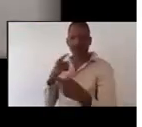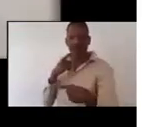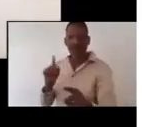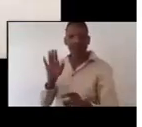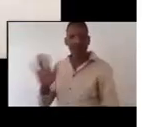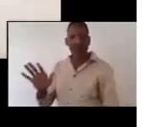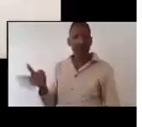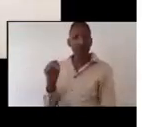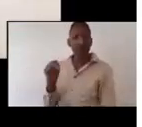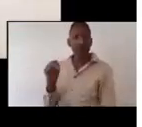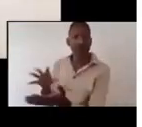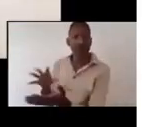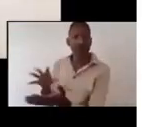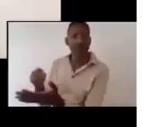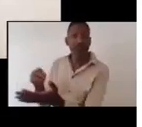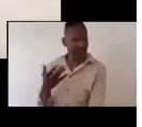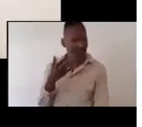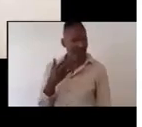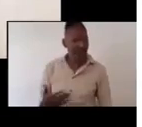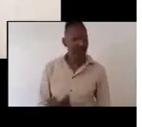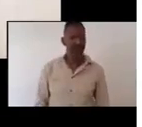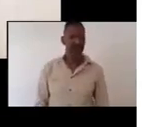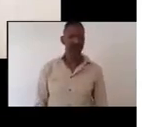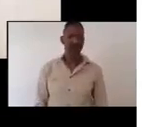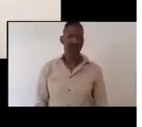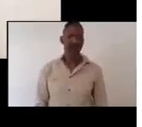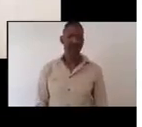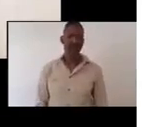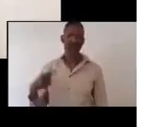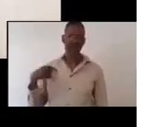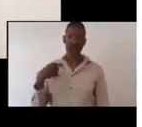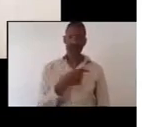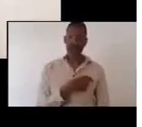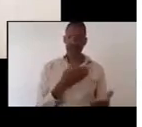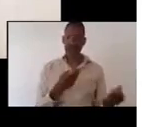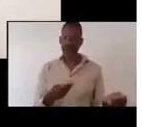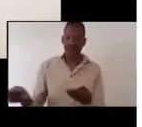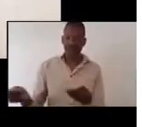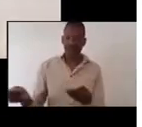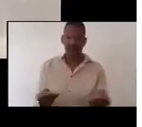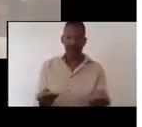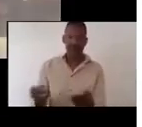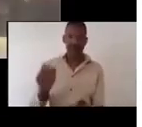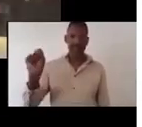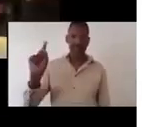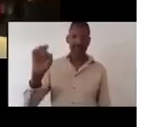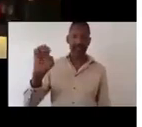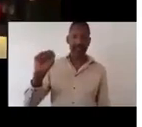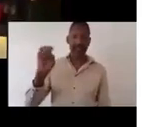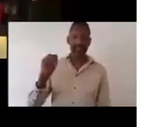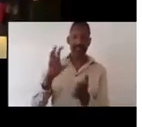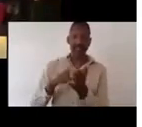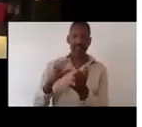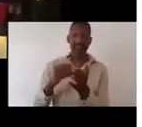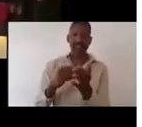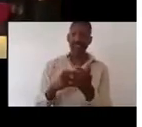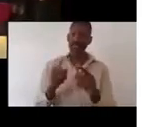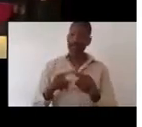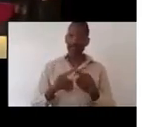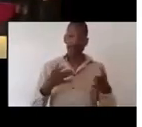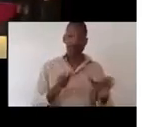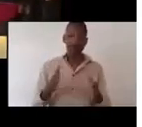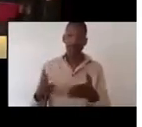At Boston Children's Museum, we facilitate steam programming in many ways. We have a steam lab where we host a variety of programs for visitors.